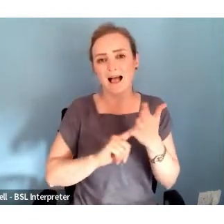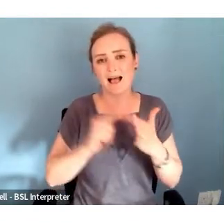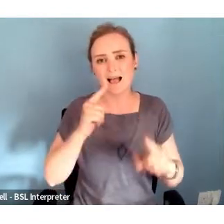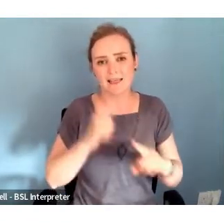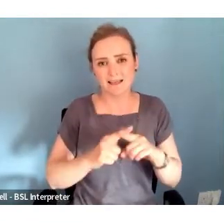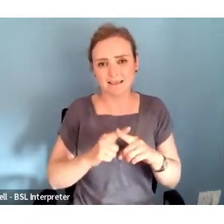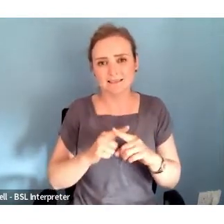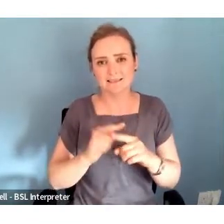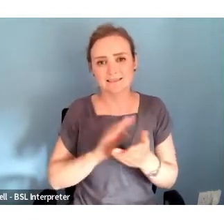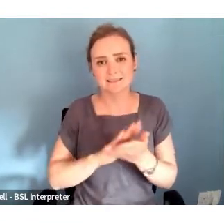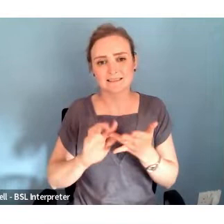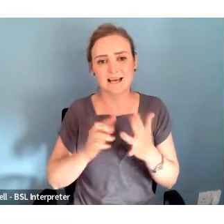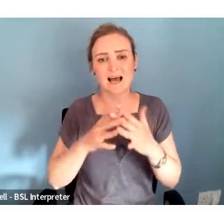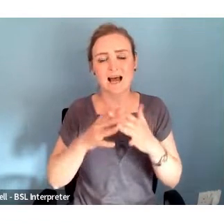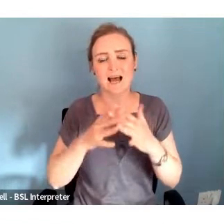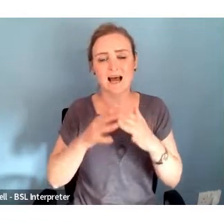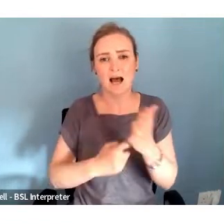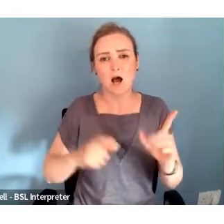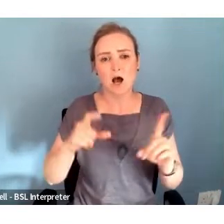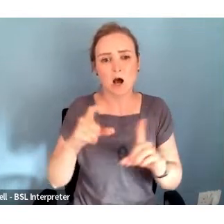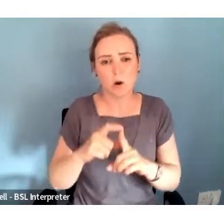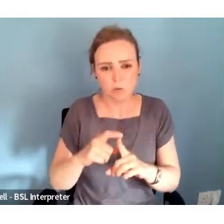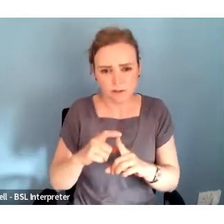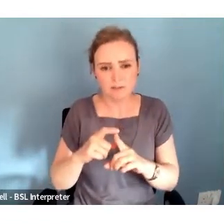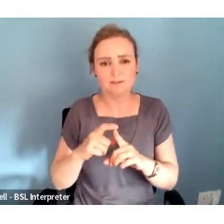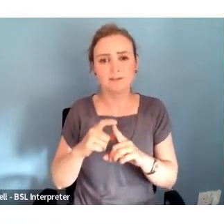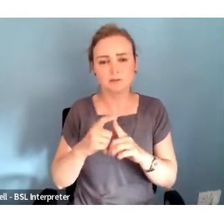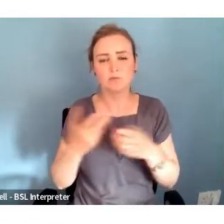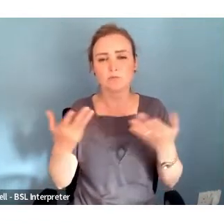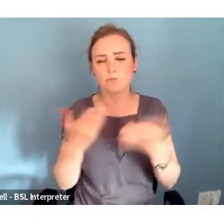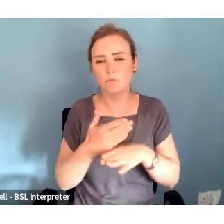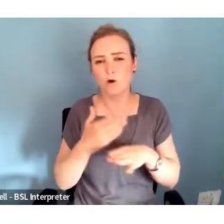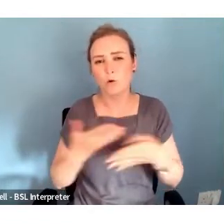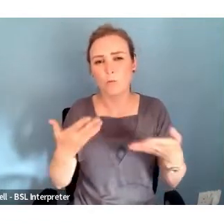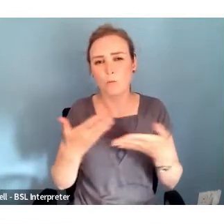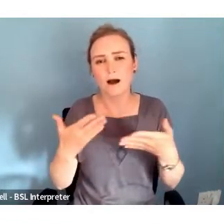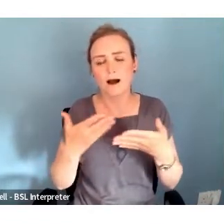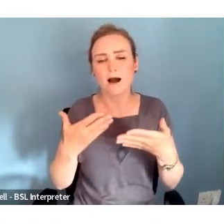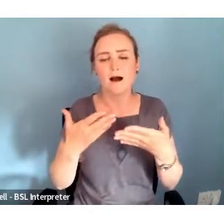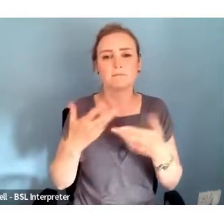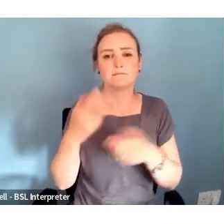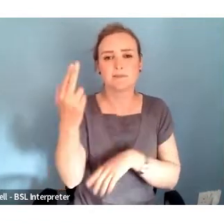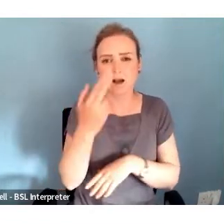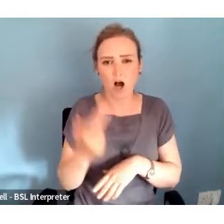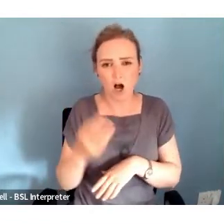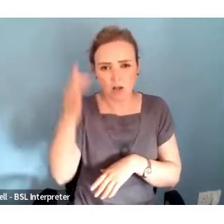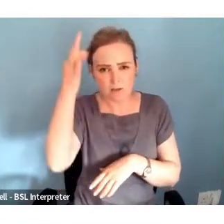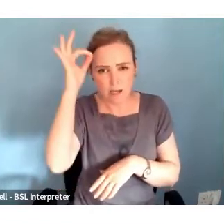Arts Council and I look after a lot of the recruitment within my role and